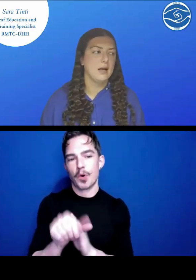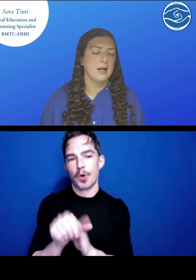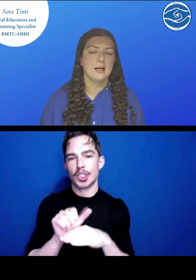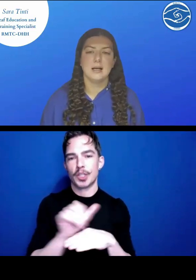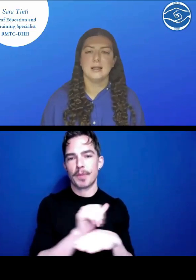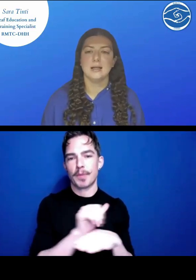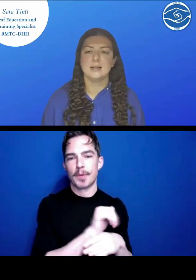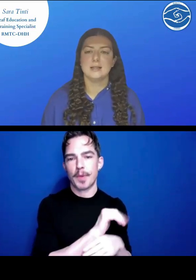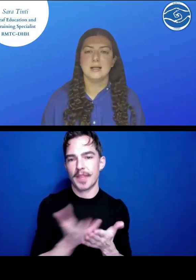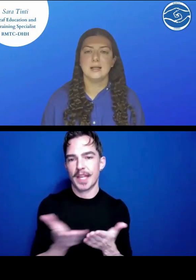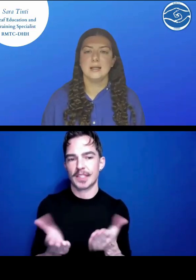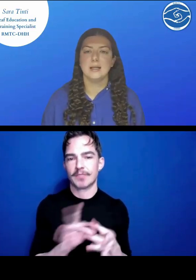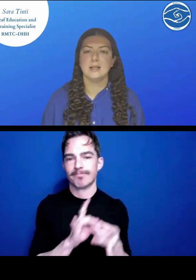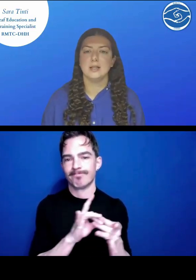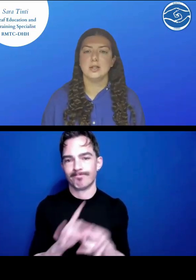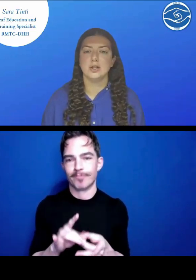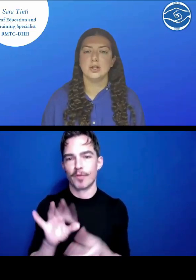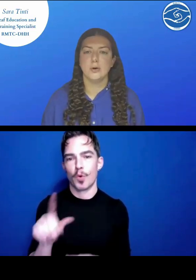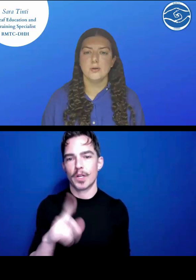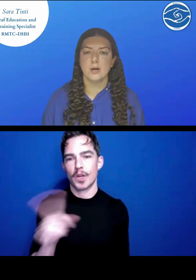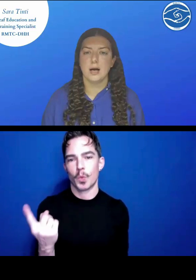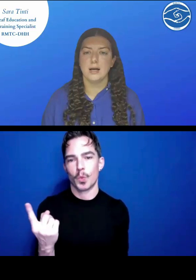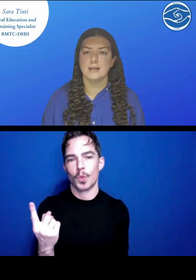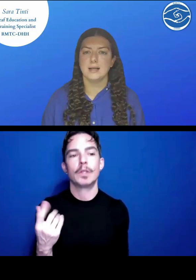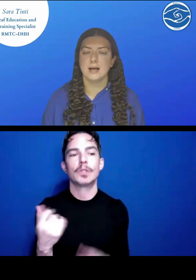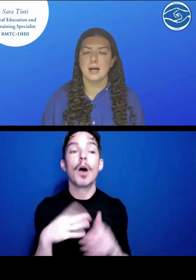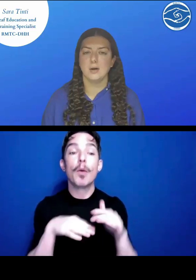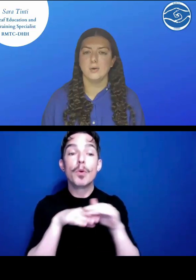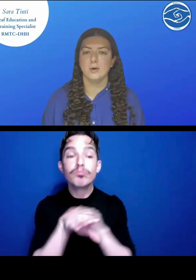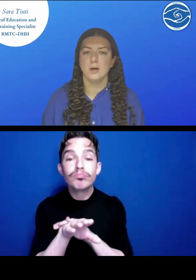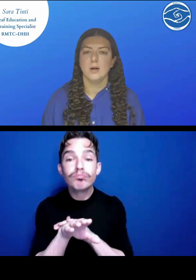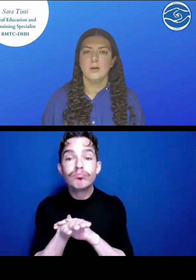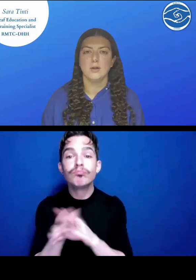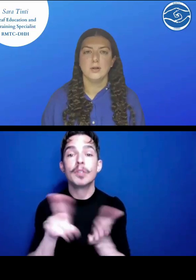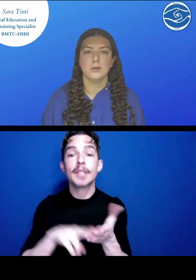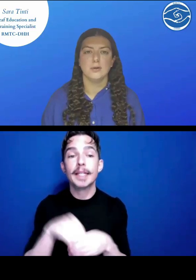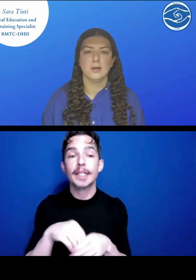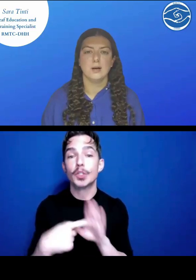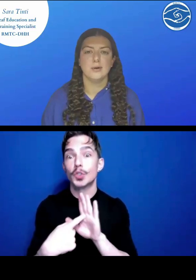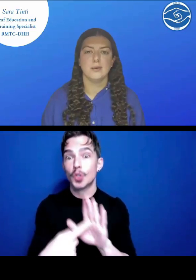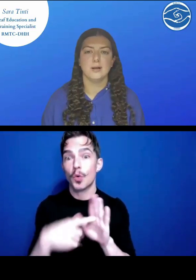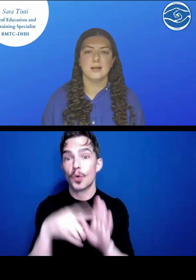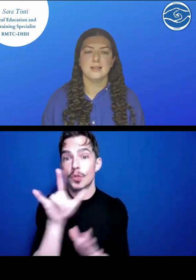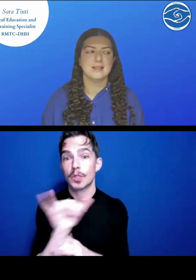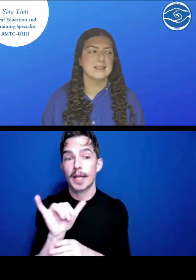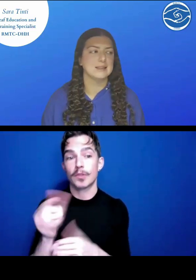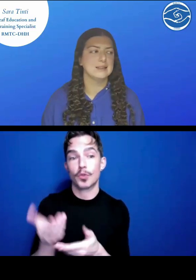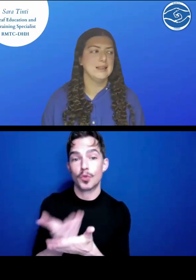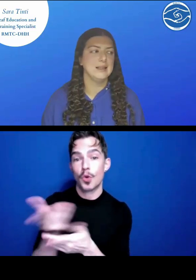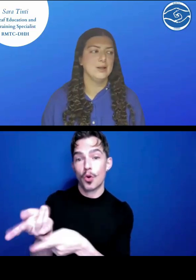to go ahead and get signed in to show you guys how the new loan library work because it's a